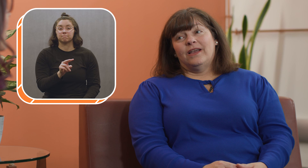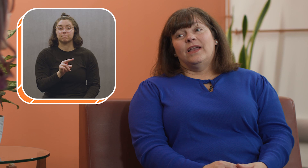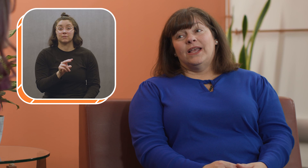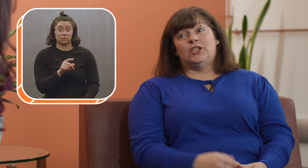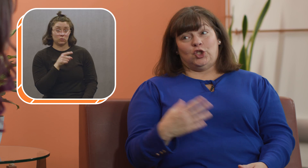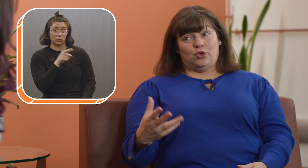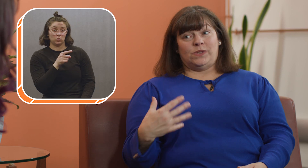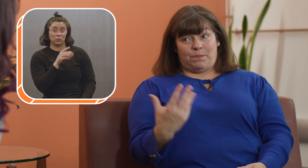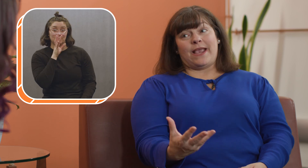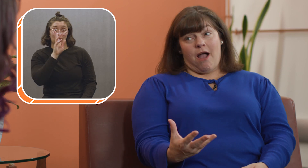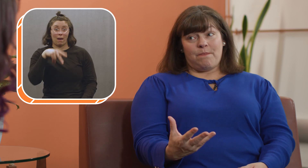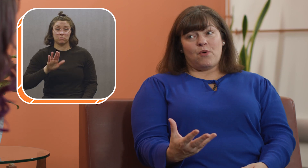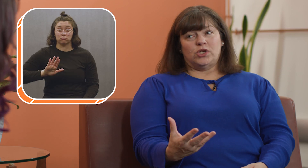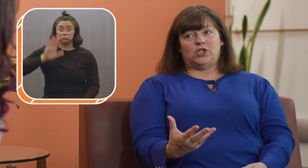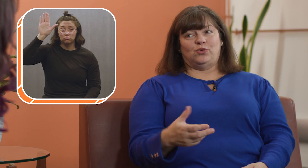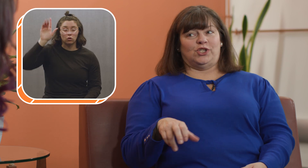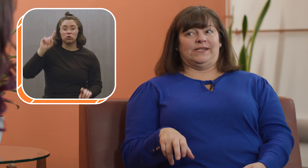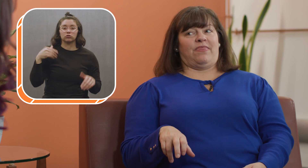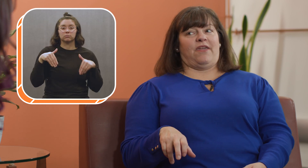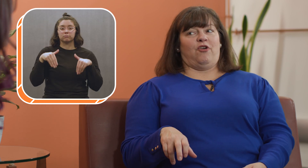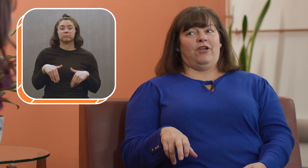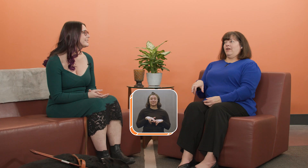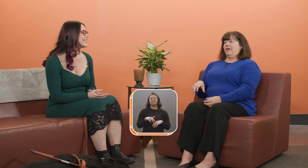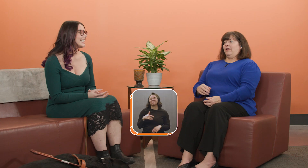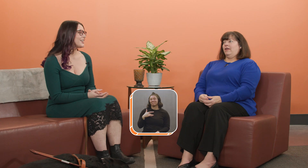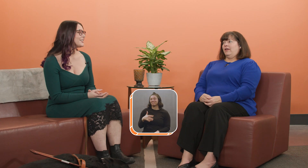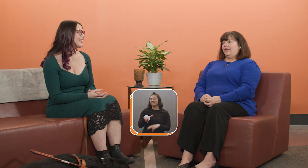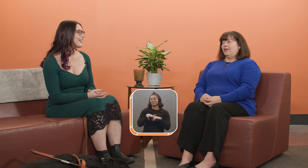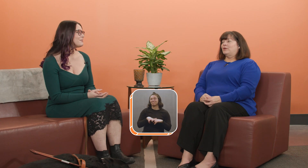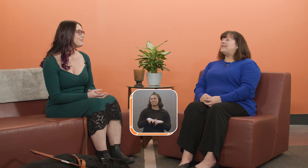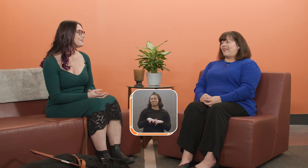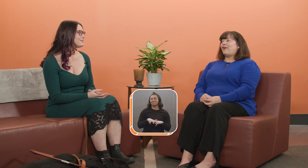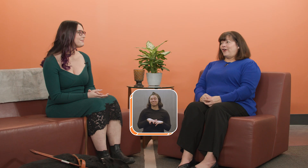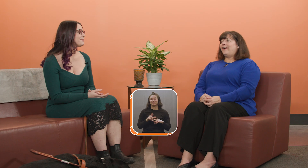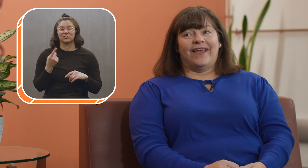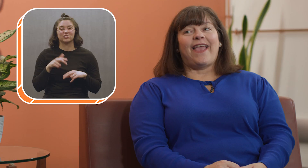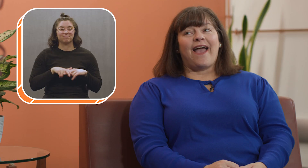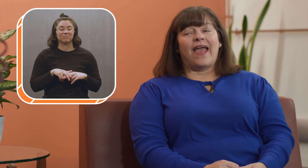Did you speak up, or did you just sit there? Sit there, yeah. - You sat there? Mmhmm.